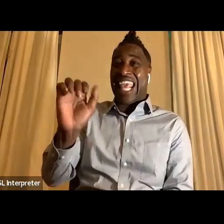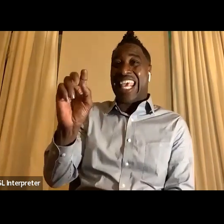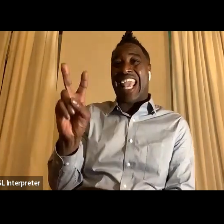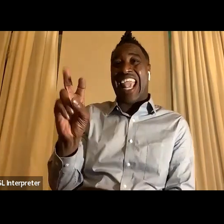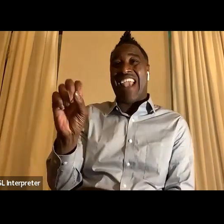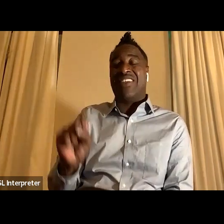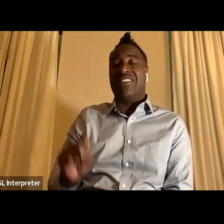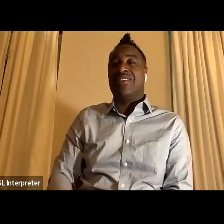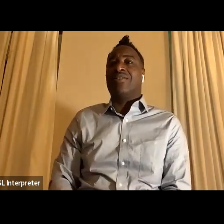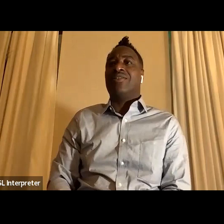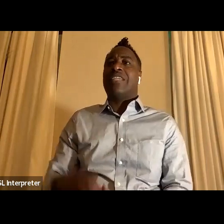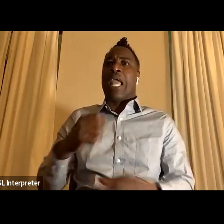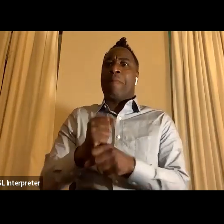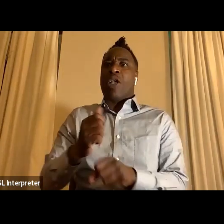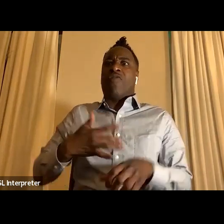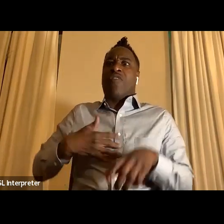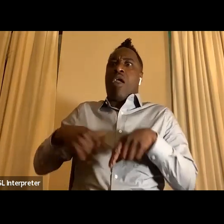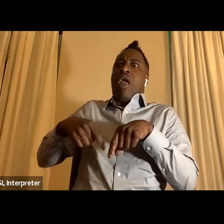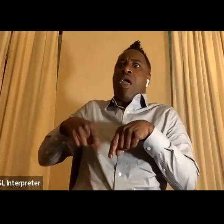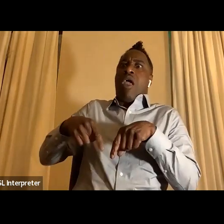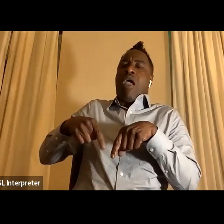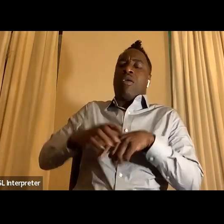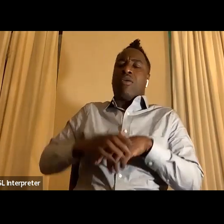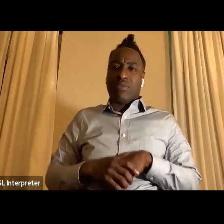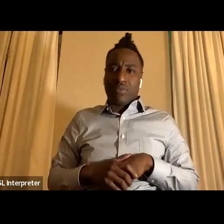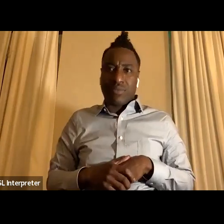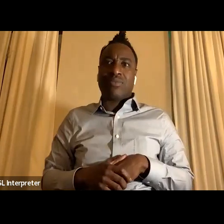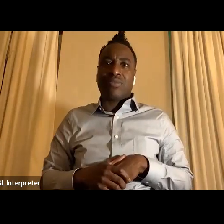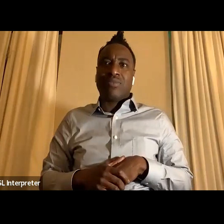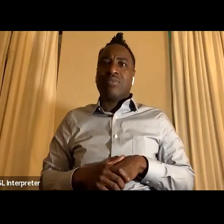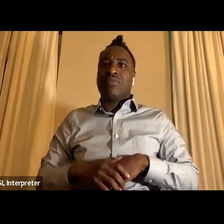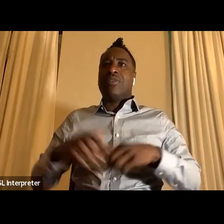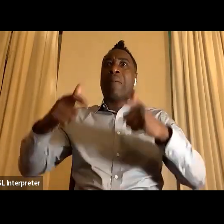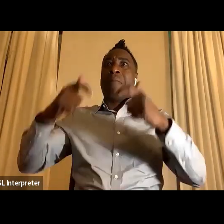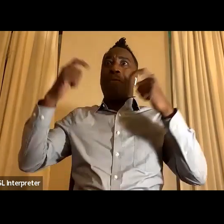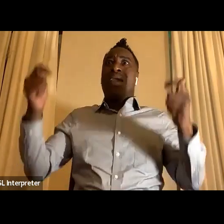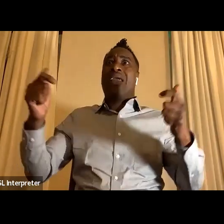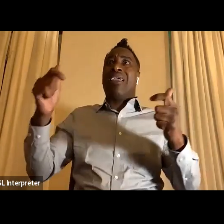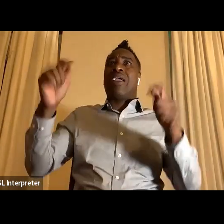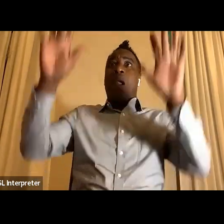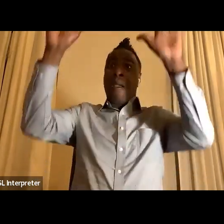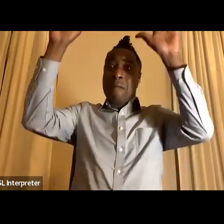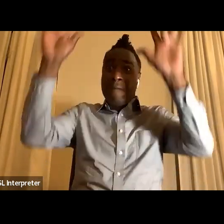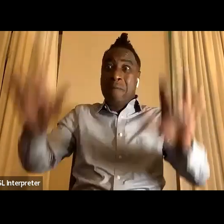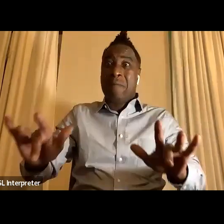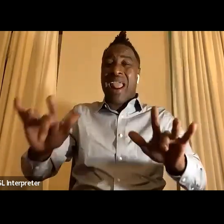It's very it's this big, like you produce like endless ideas. You could just do anything.